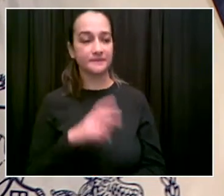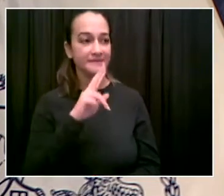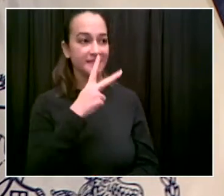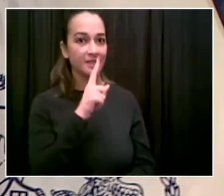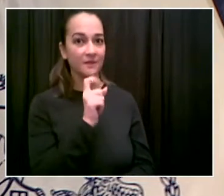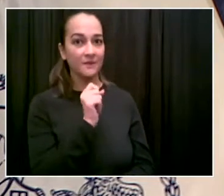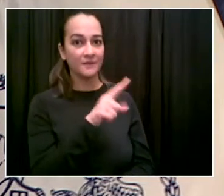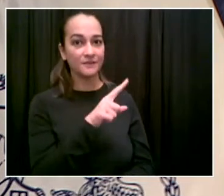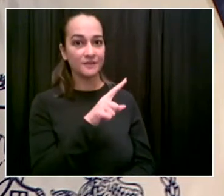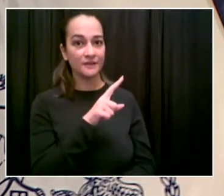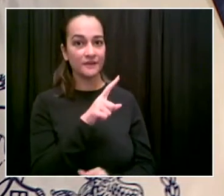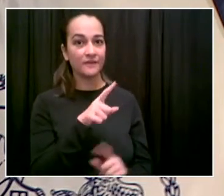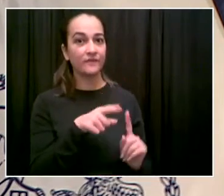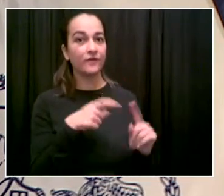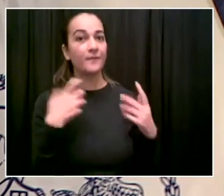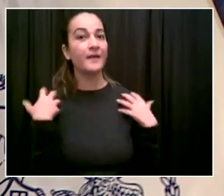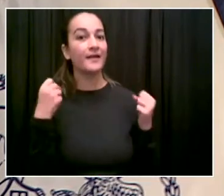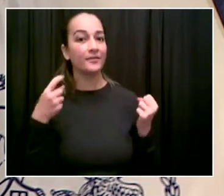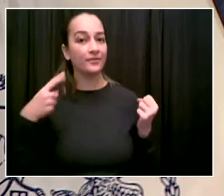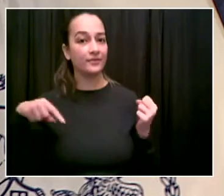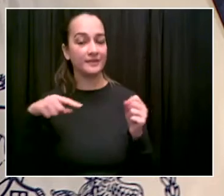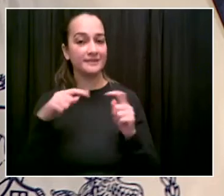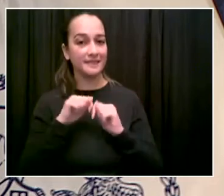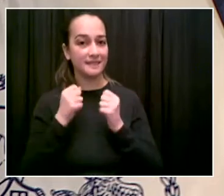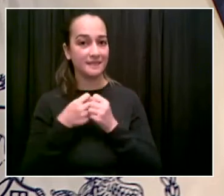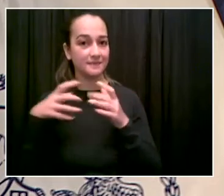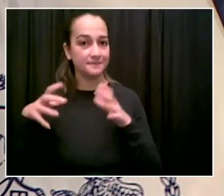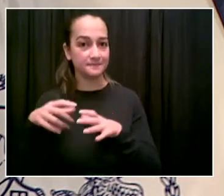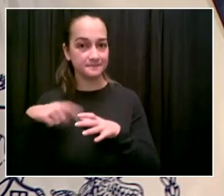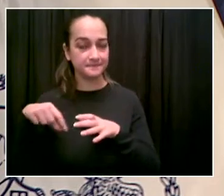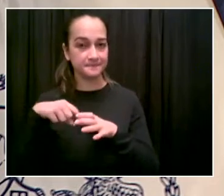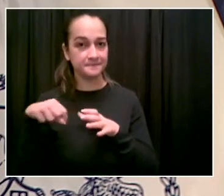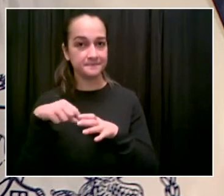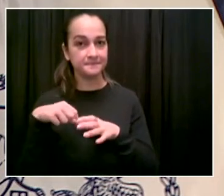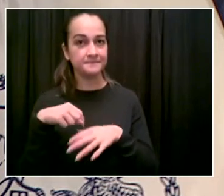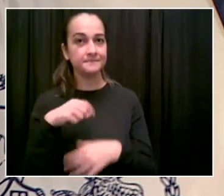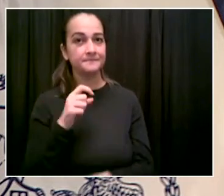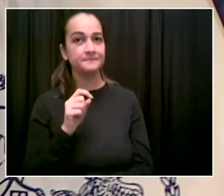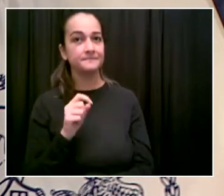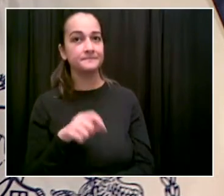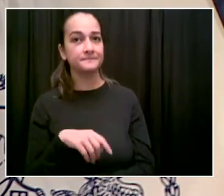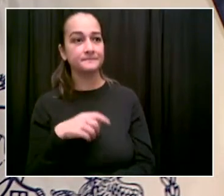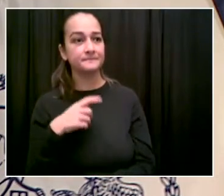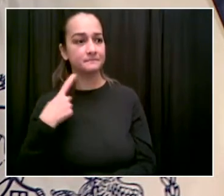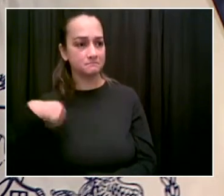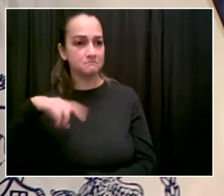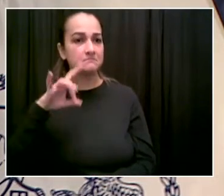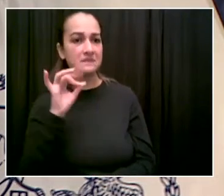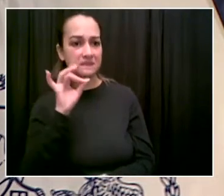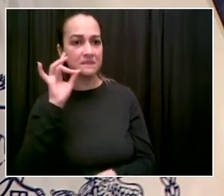POSSIBLE. GO AHEAD ELIZABETH. YOU'RE THE SECOND QUESTION IS FROM THE